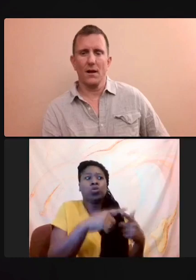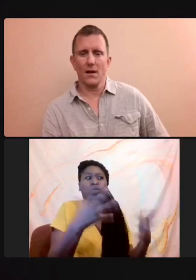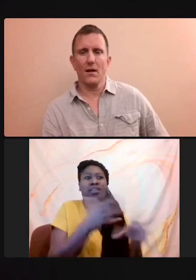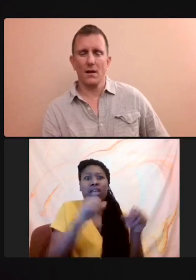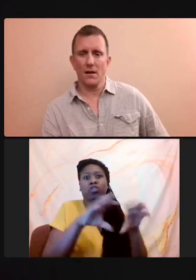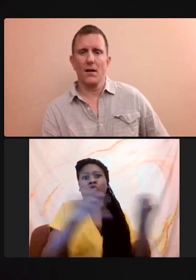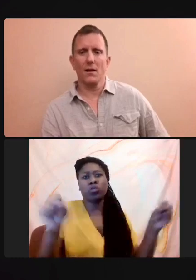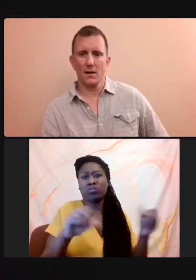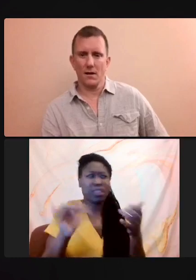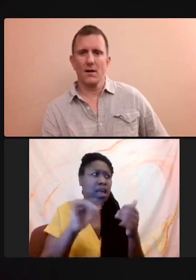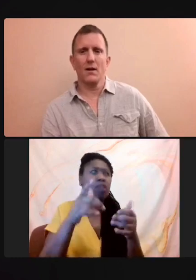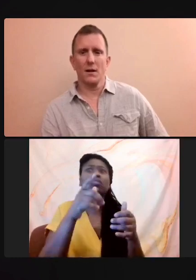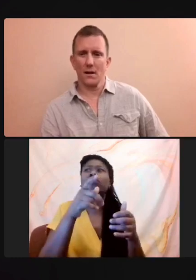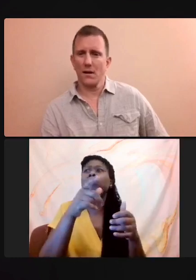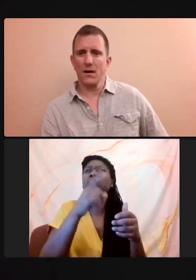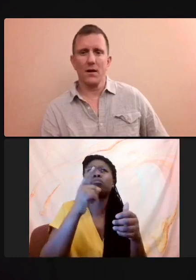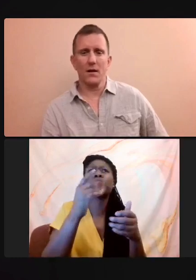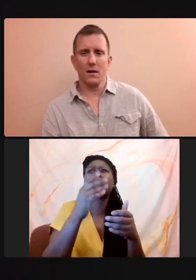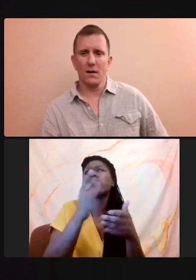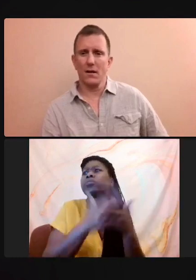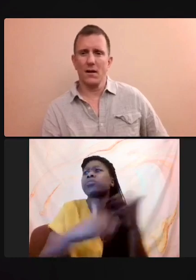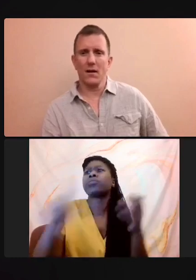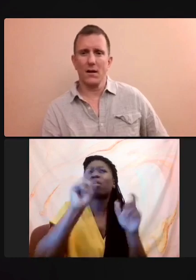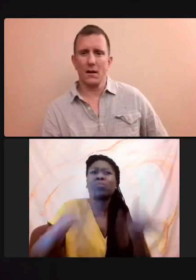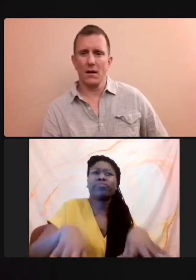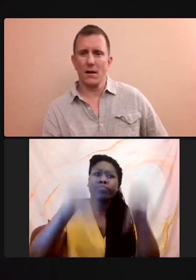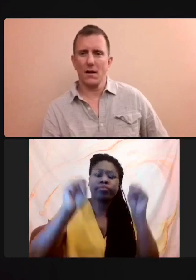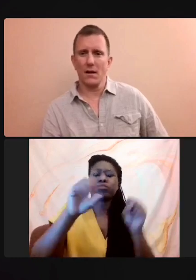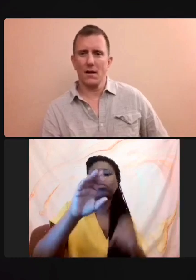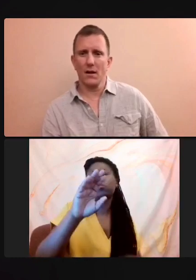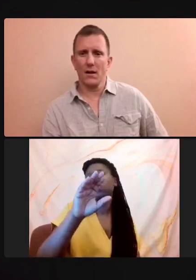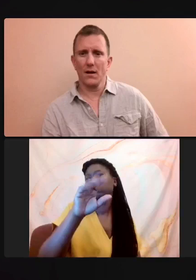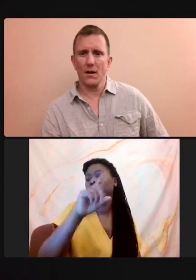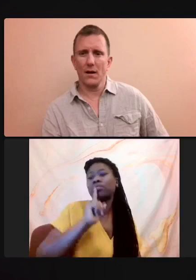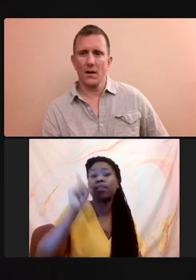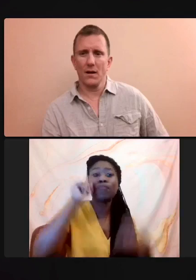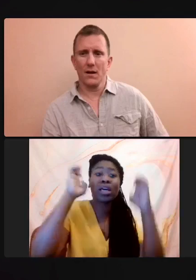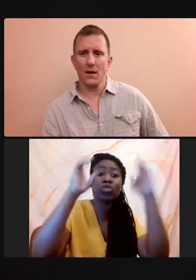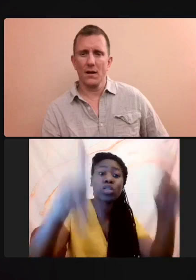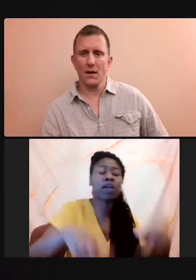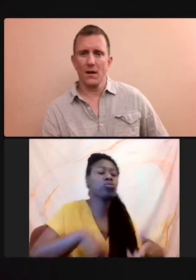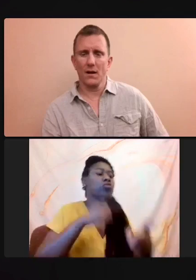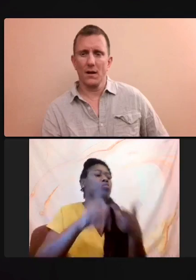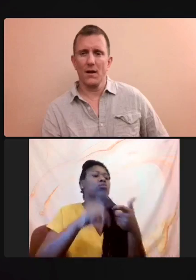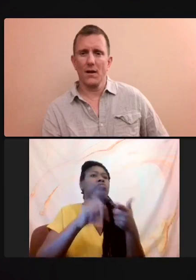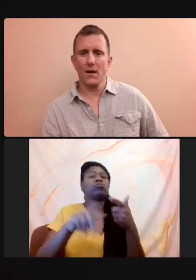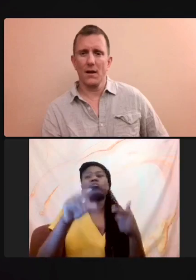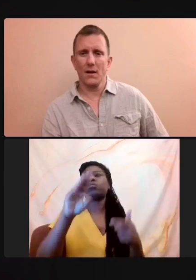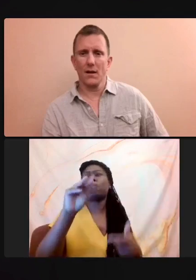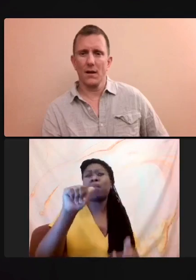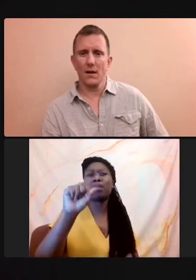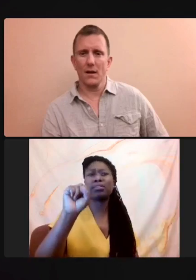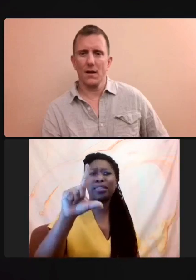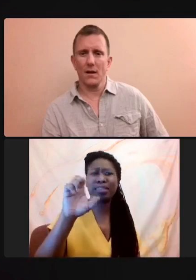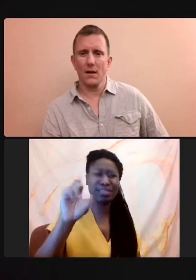Oh, your voice is off. You will figure out how to understand what I'm signing. Well, sure enough, your eyes will be used more right?